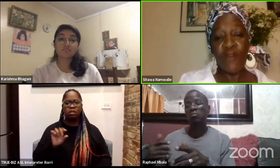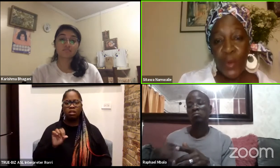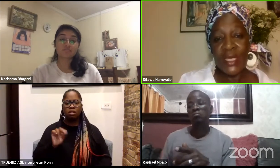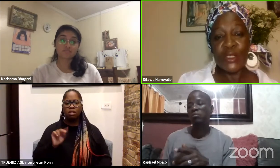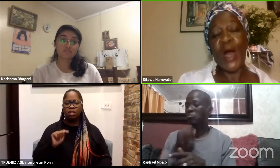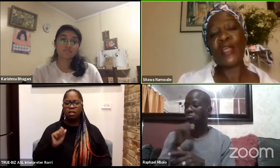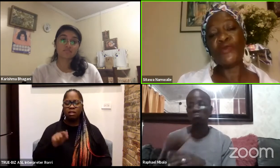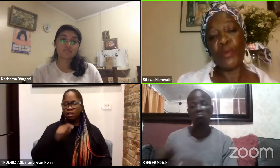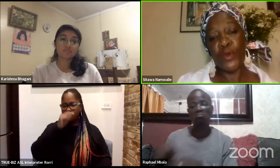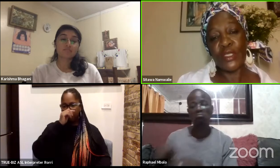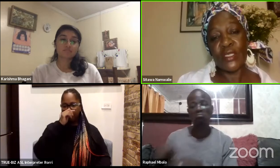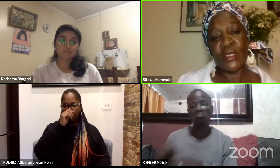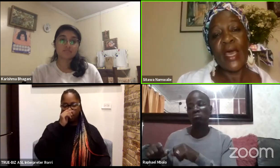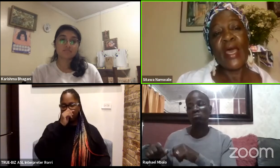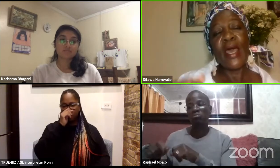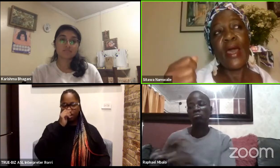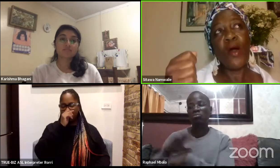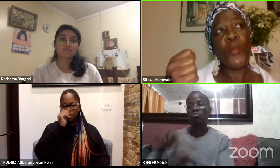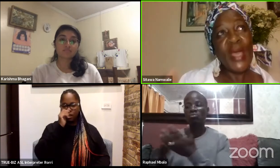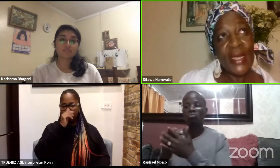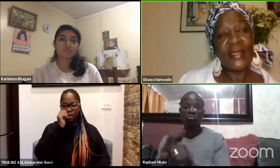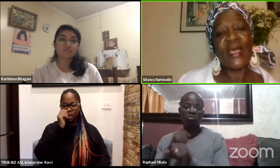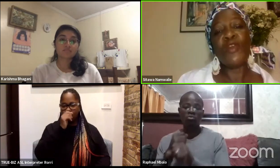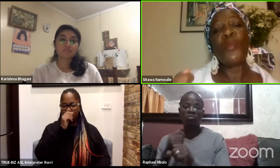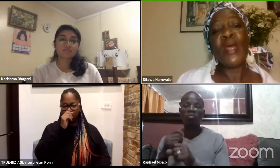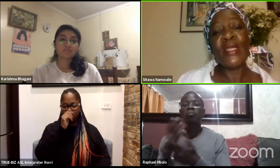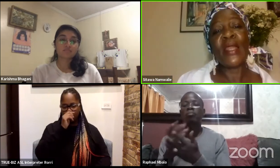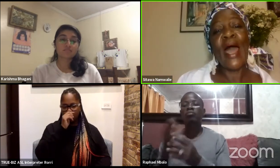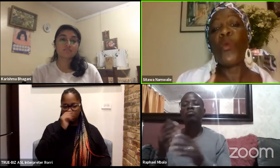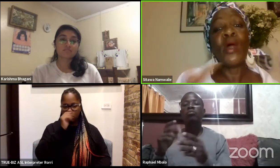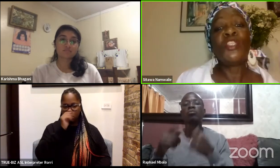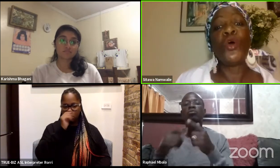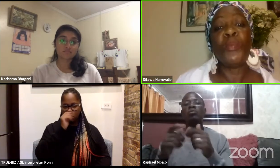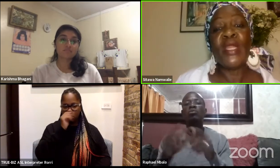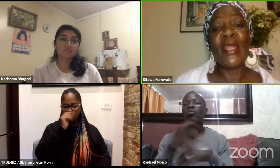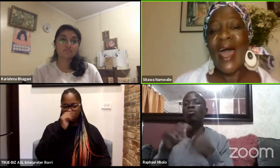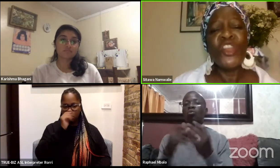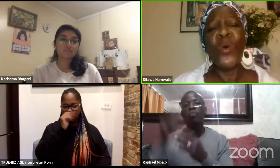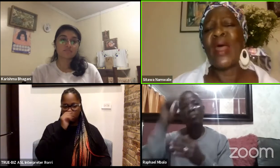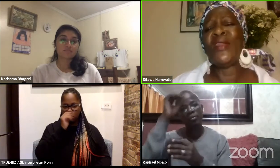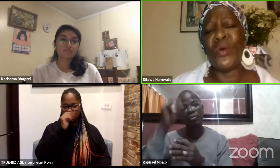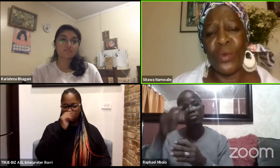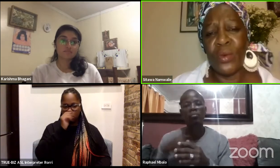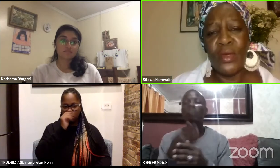Everybody is part of the process. Every opinion, I want your opinion, I know what I know.